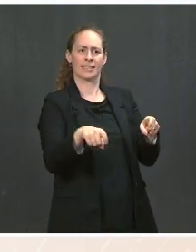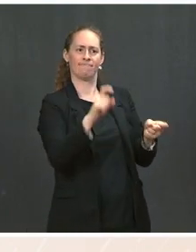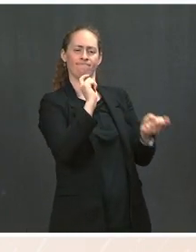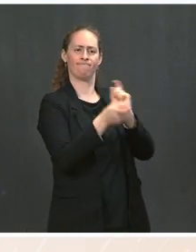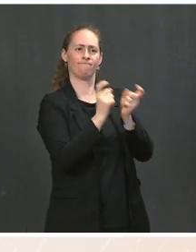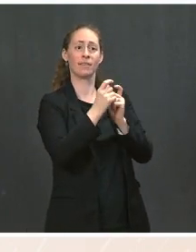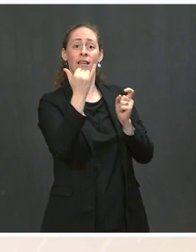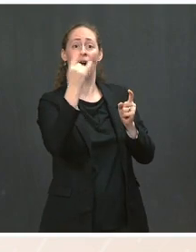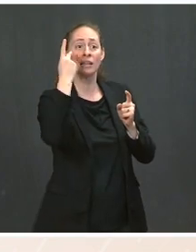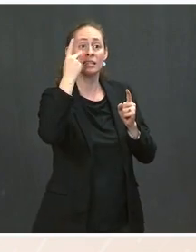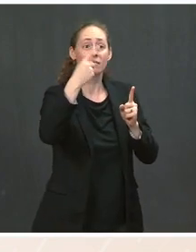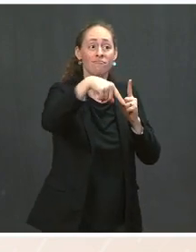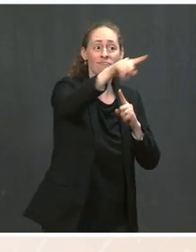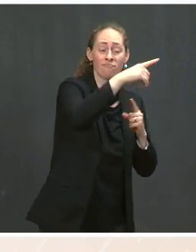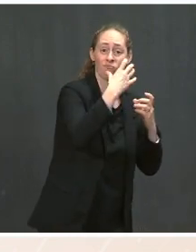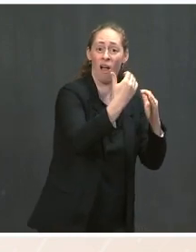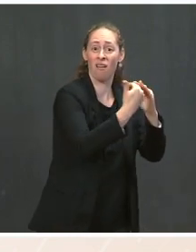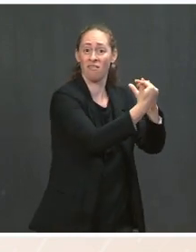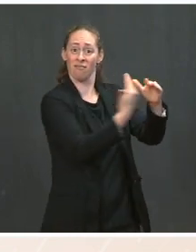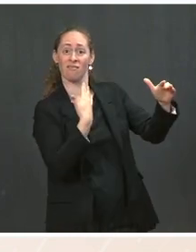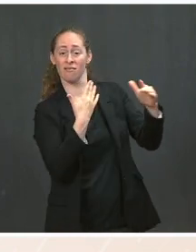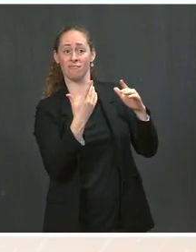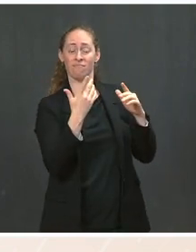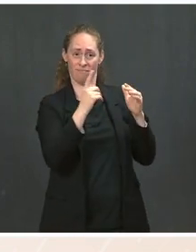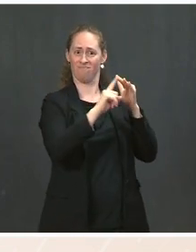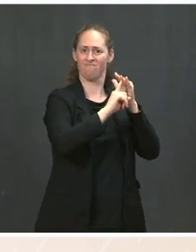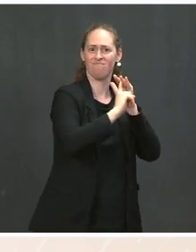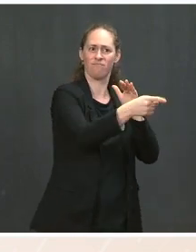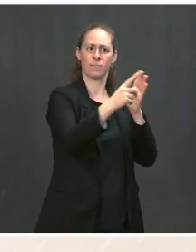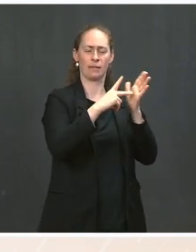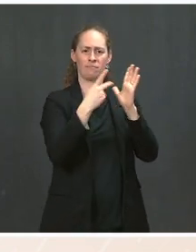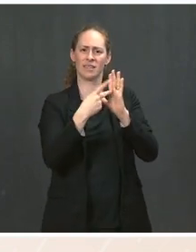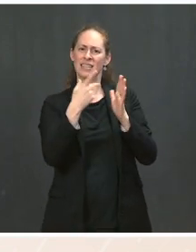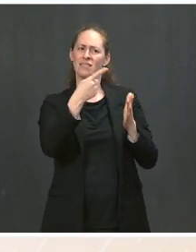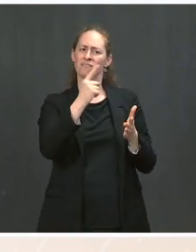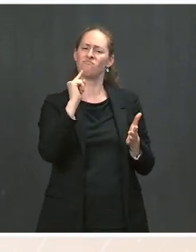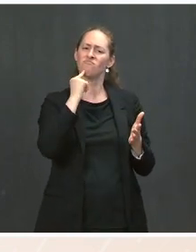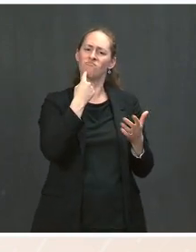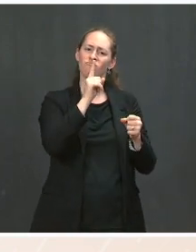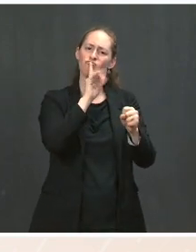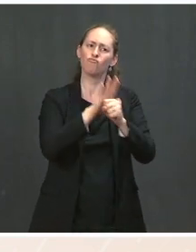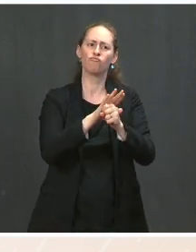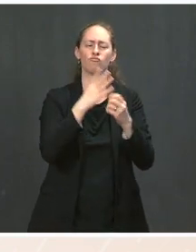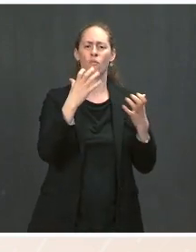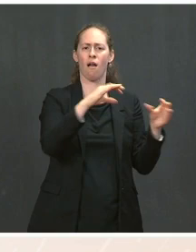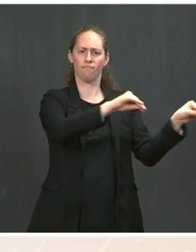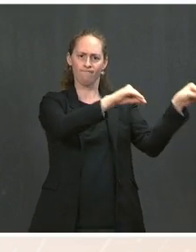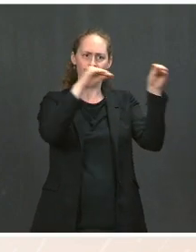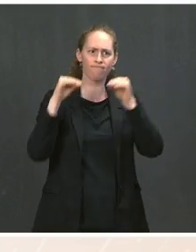And it certainly is an issue he remains committed to. That's why he -- he stated that. But I don't have an update on the timeline of the signing. The Press: I didn't ask about the timeline.